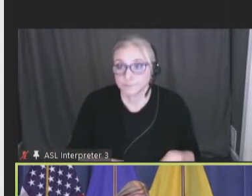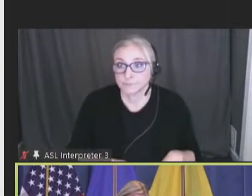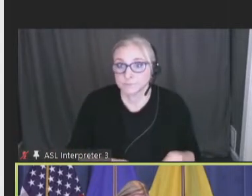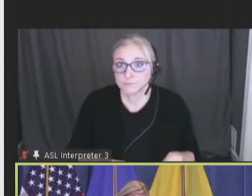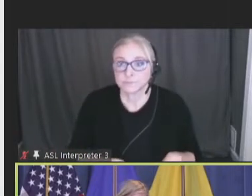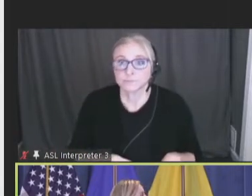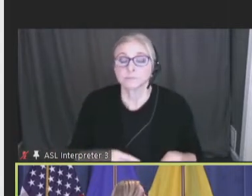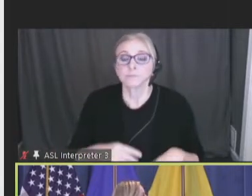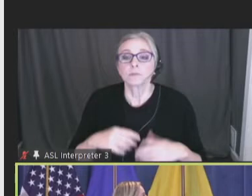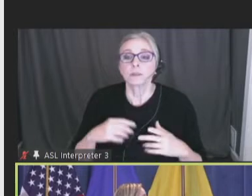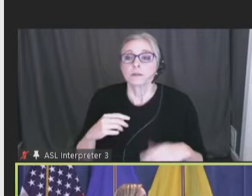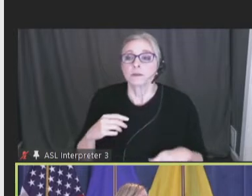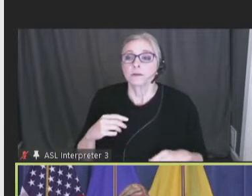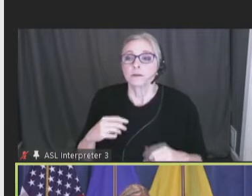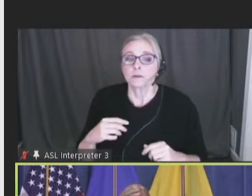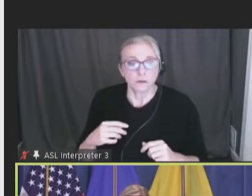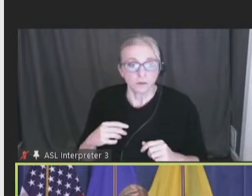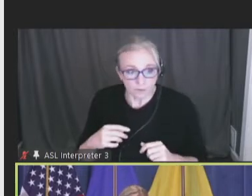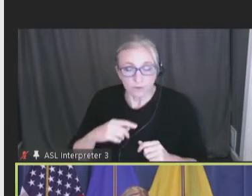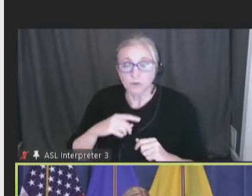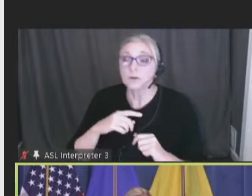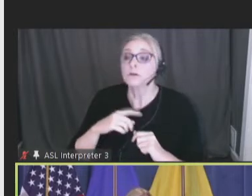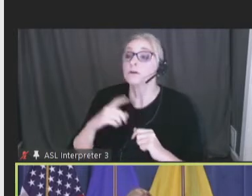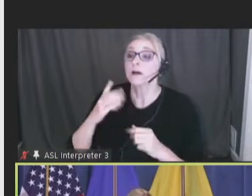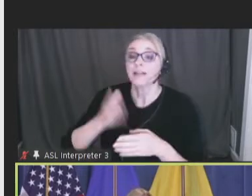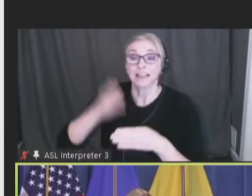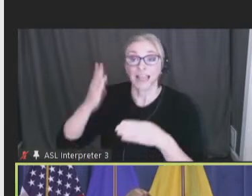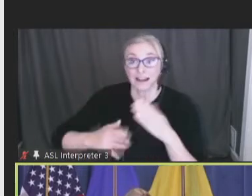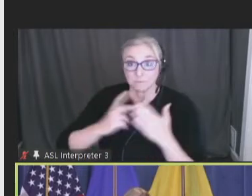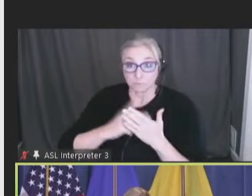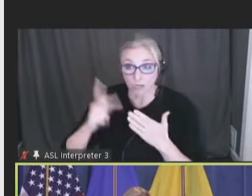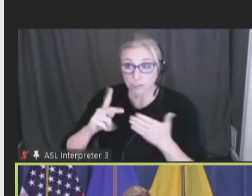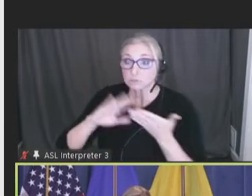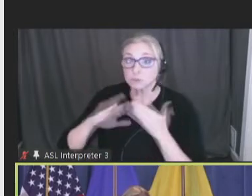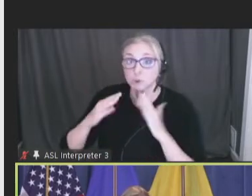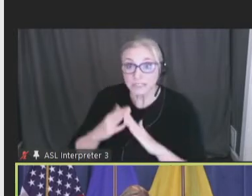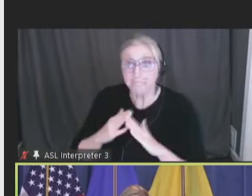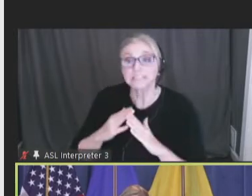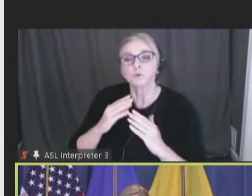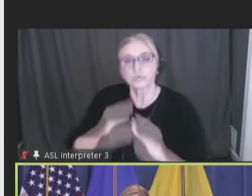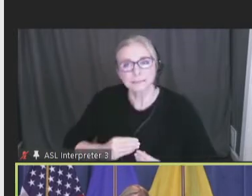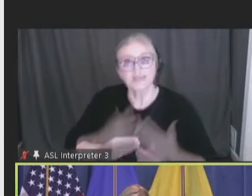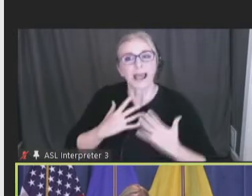At the end of the project, communities were inspired to get vaccinated at